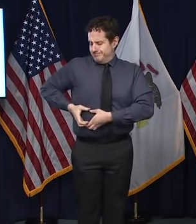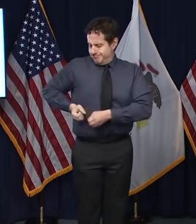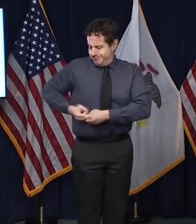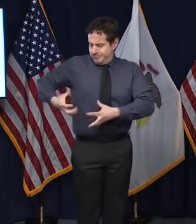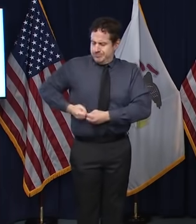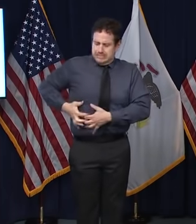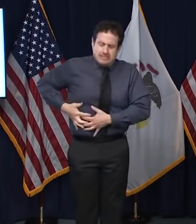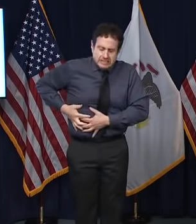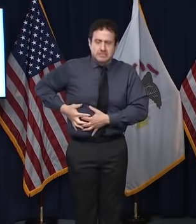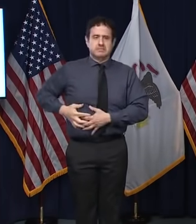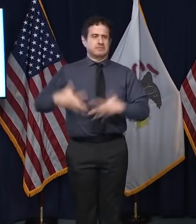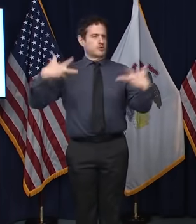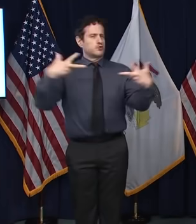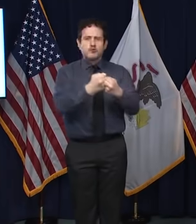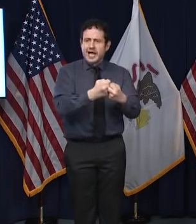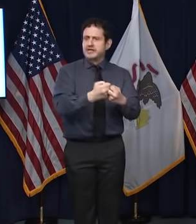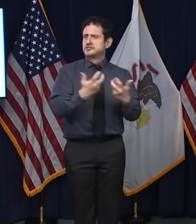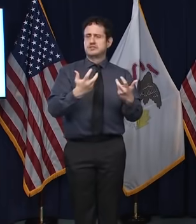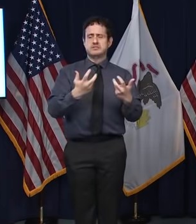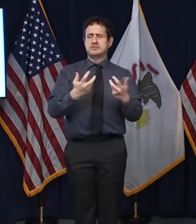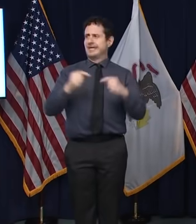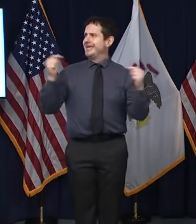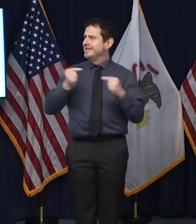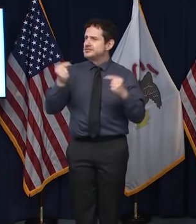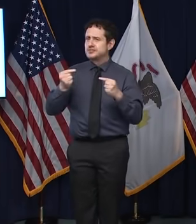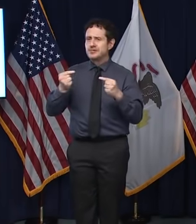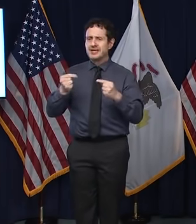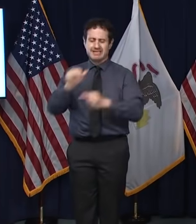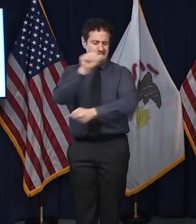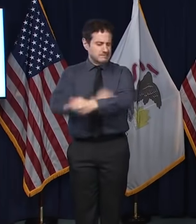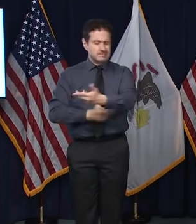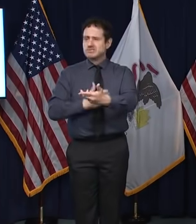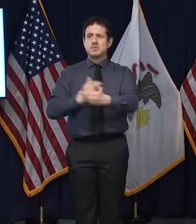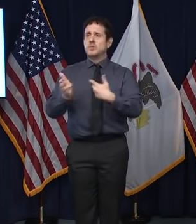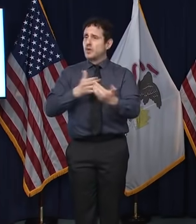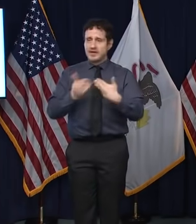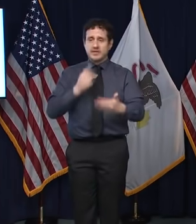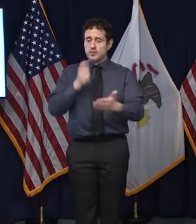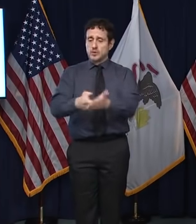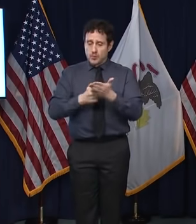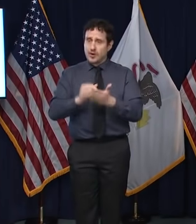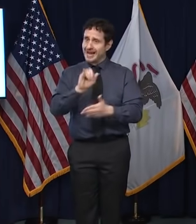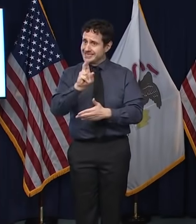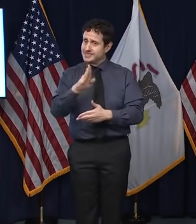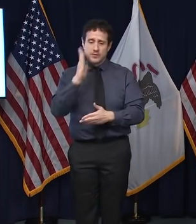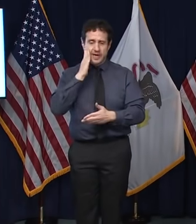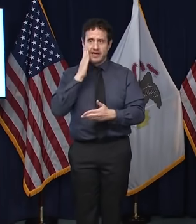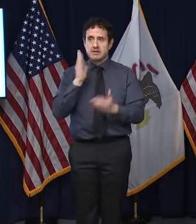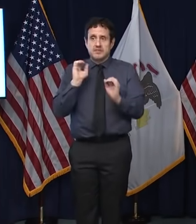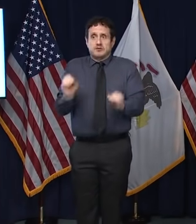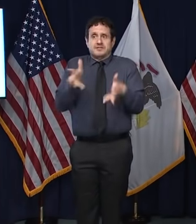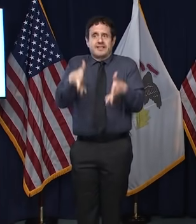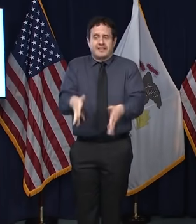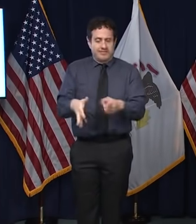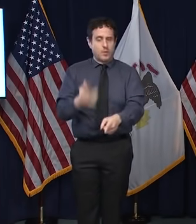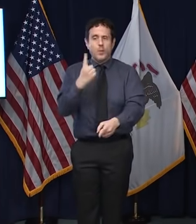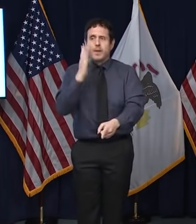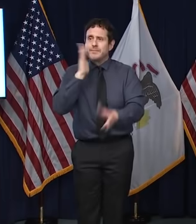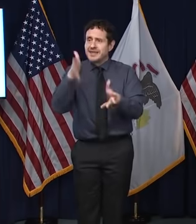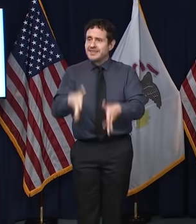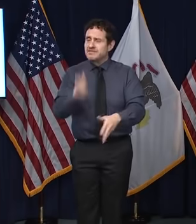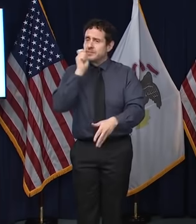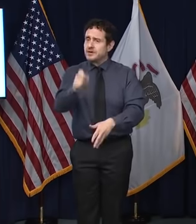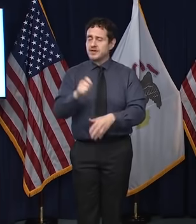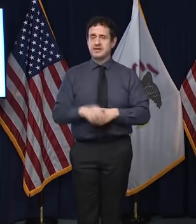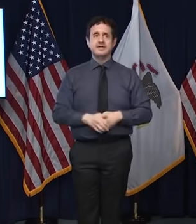whether it's a appendicitis a